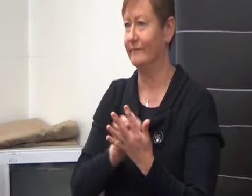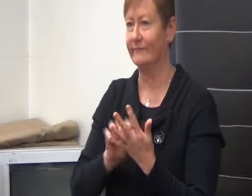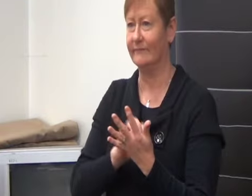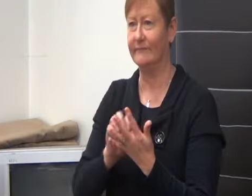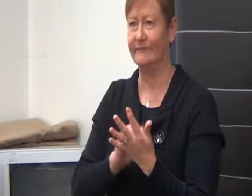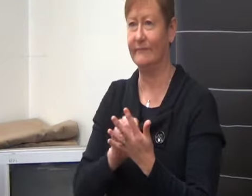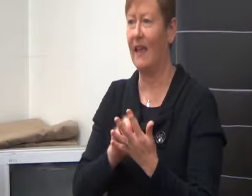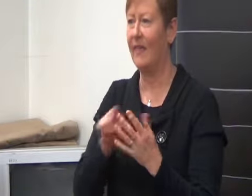it's a manual alphabet.